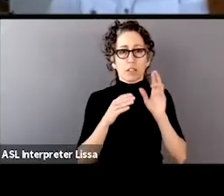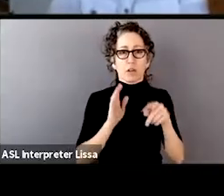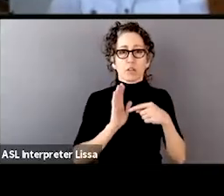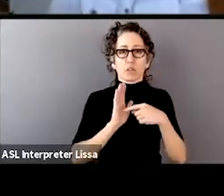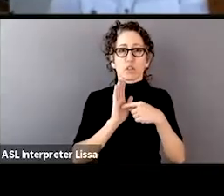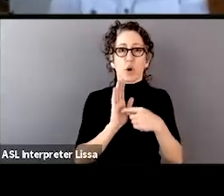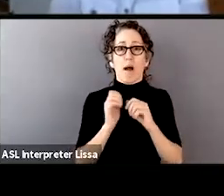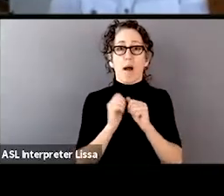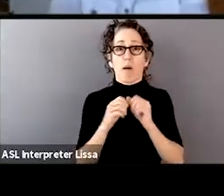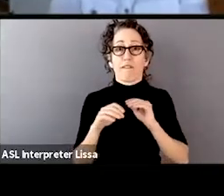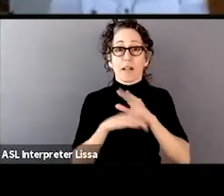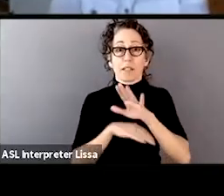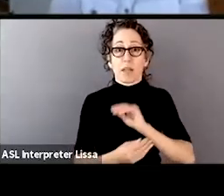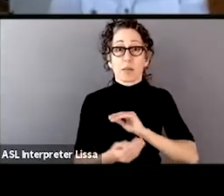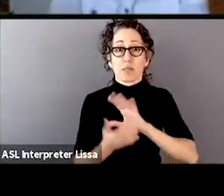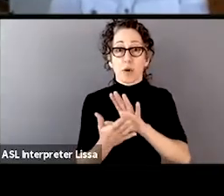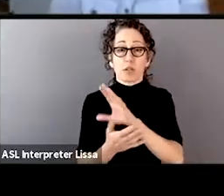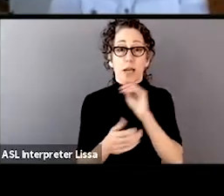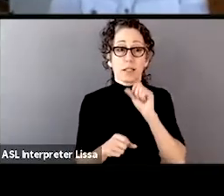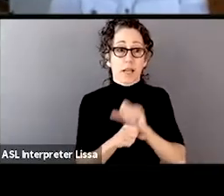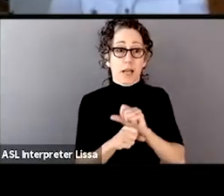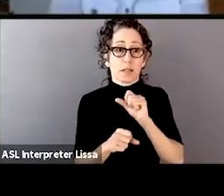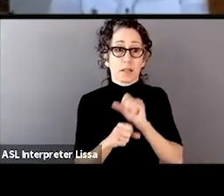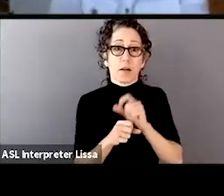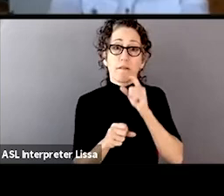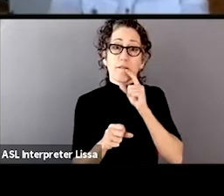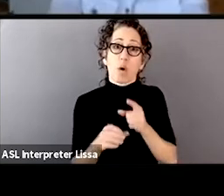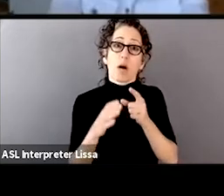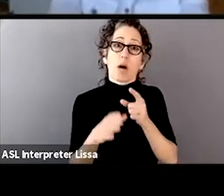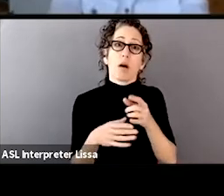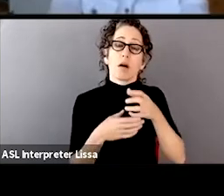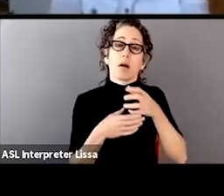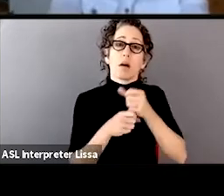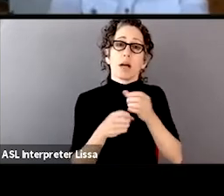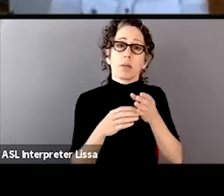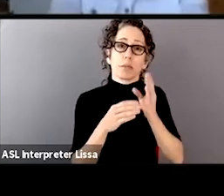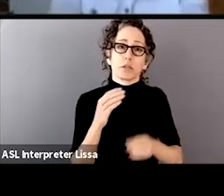or the task of node attribute completion in knowledge graphs.